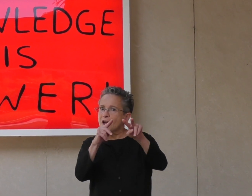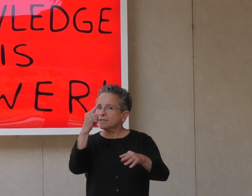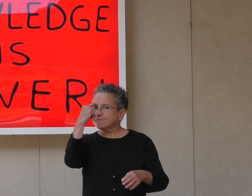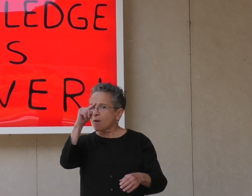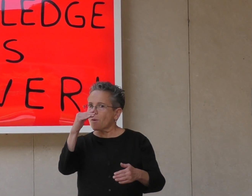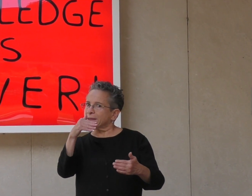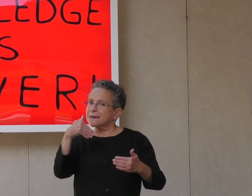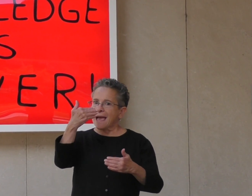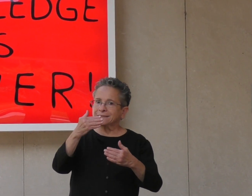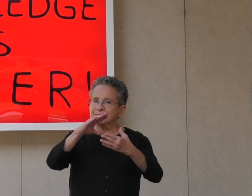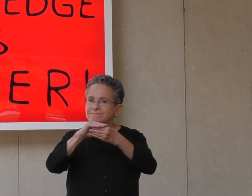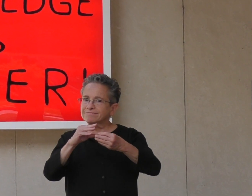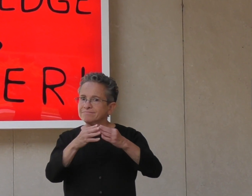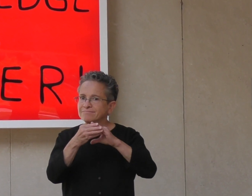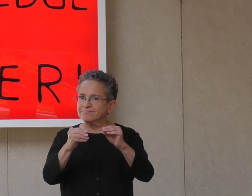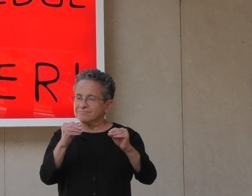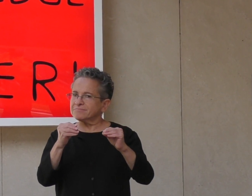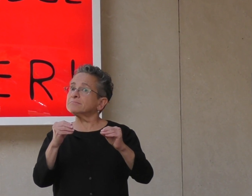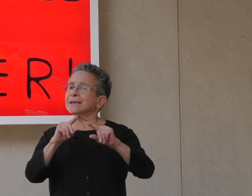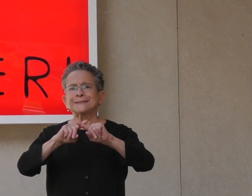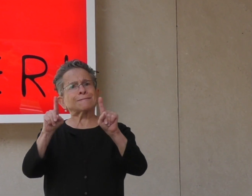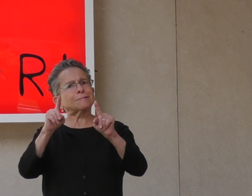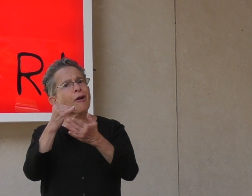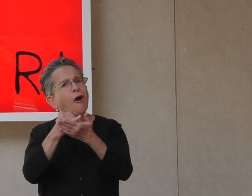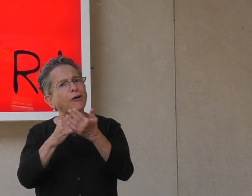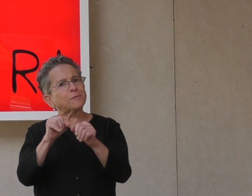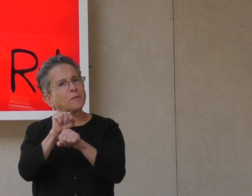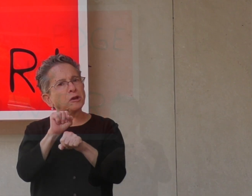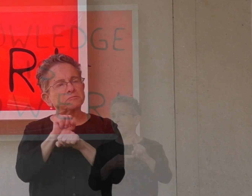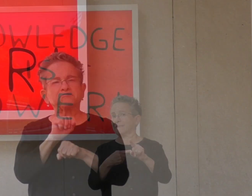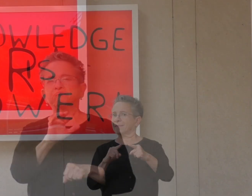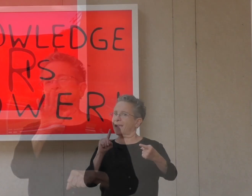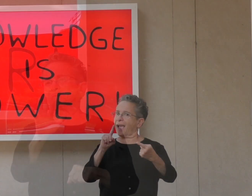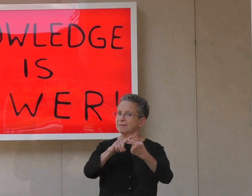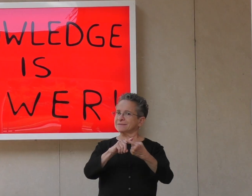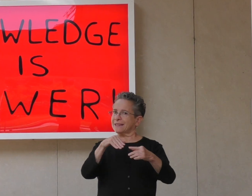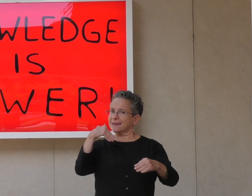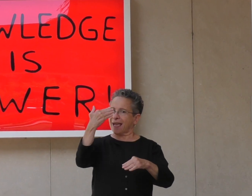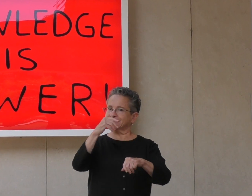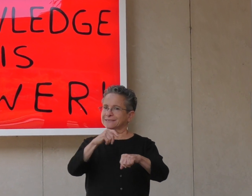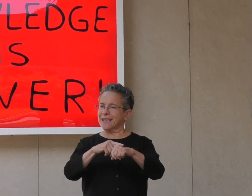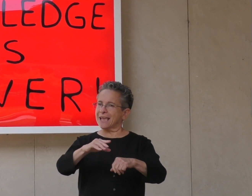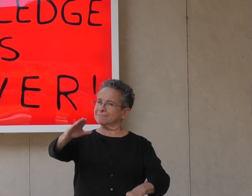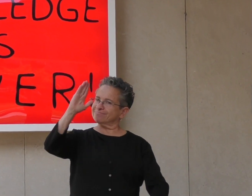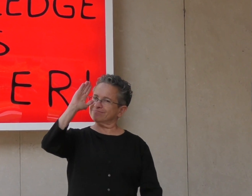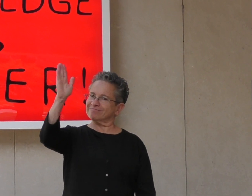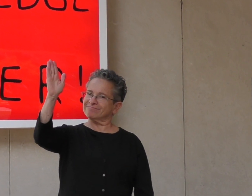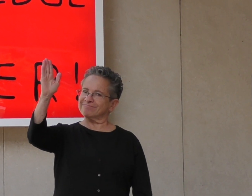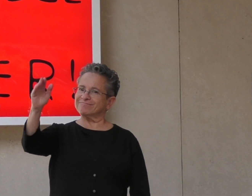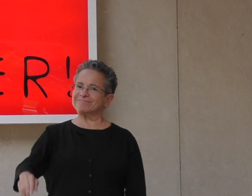Watch for my next tour focusing on new artwork. So long until next time!